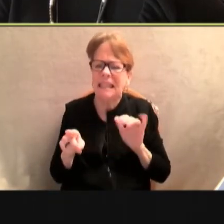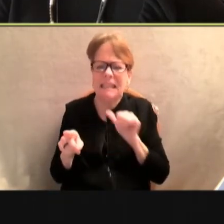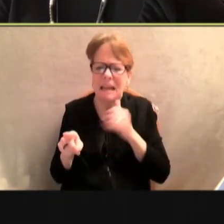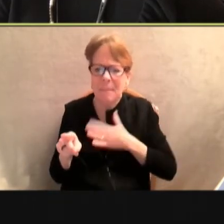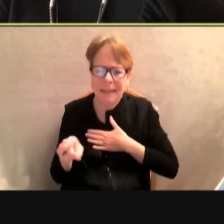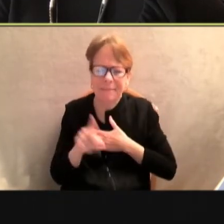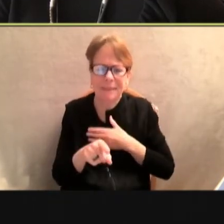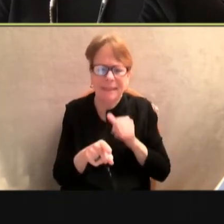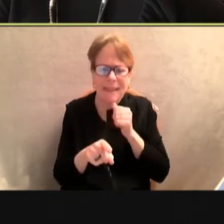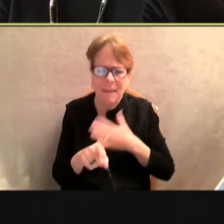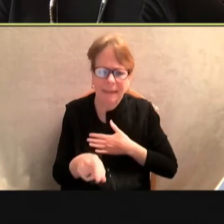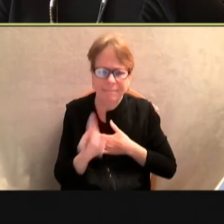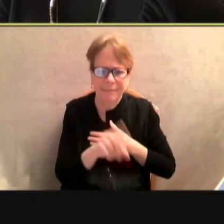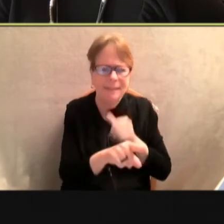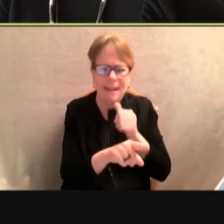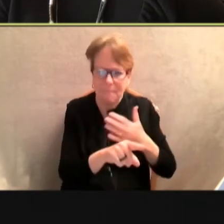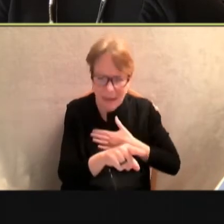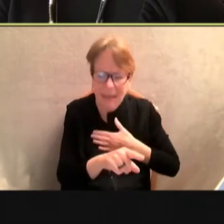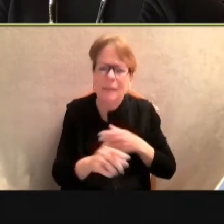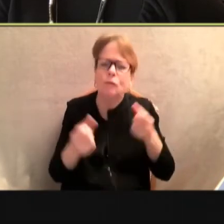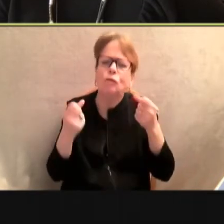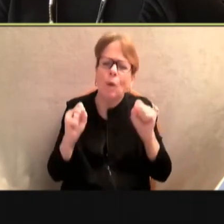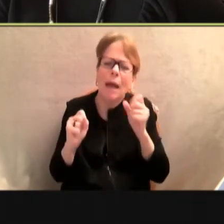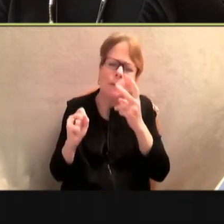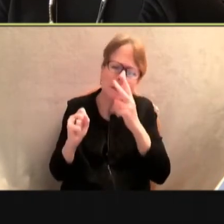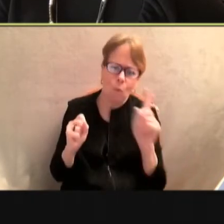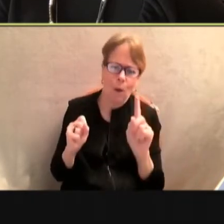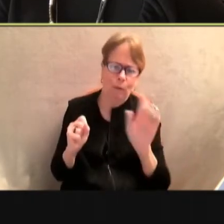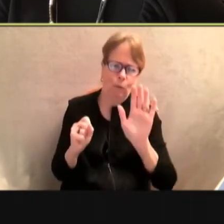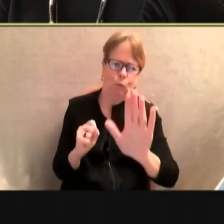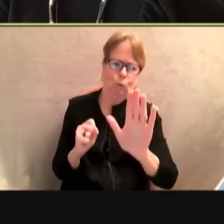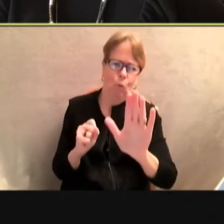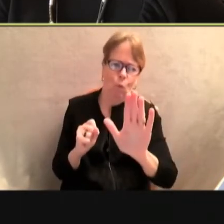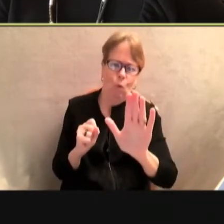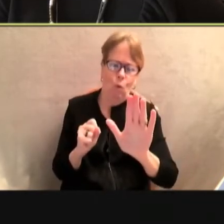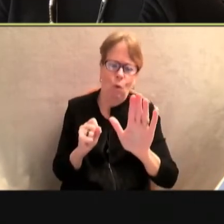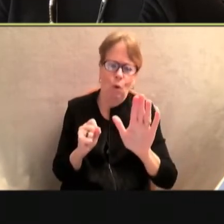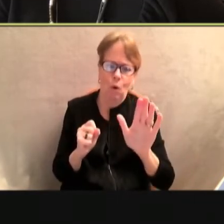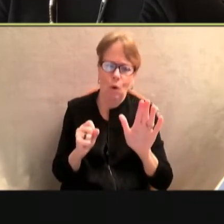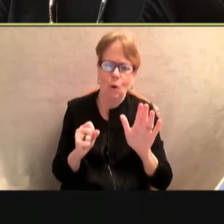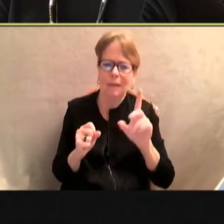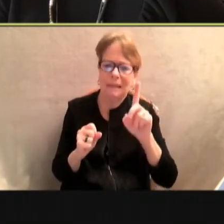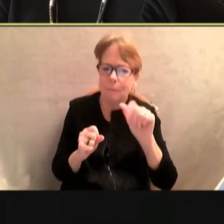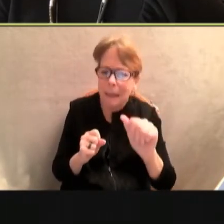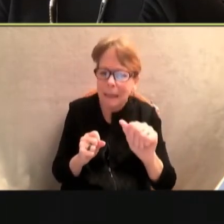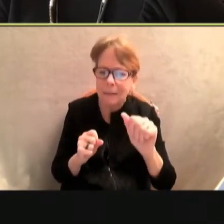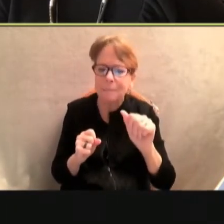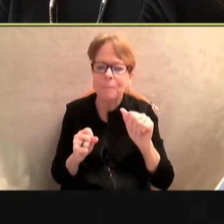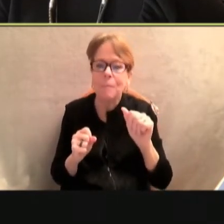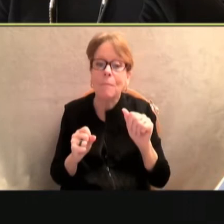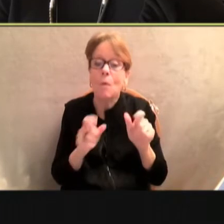But look for it if you can. Academic records don't have to just be transcripts or score